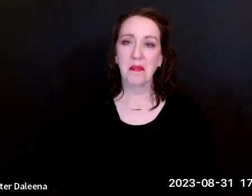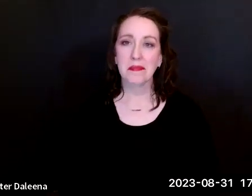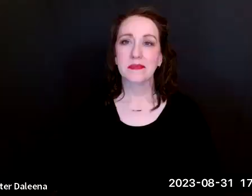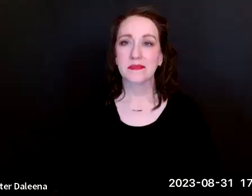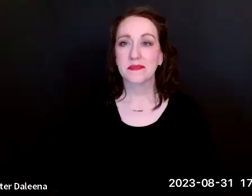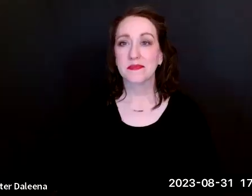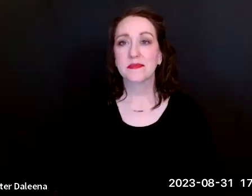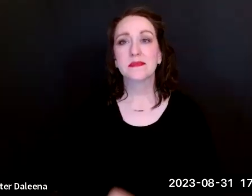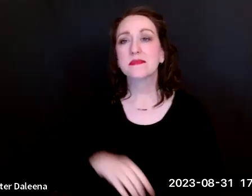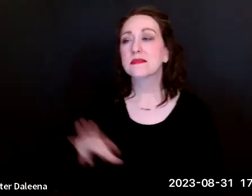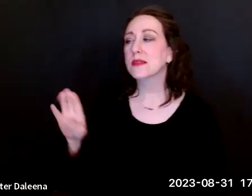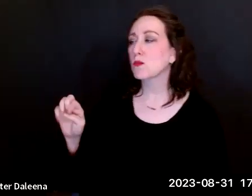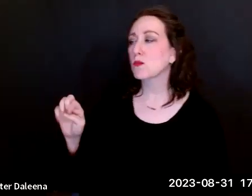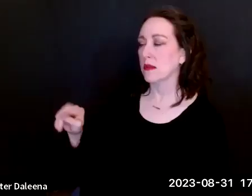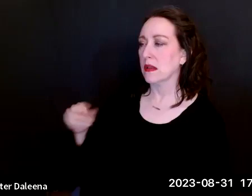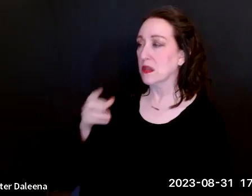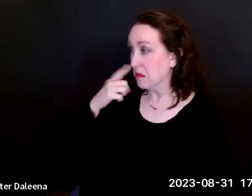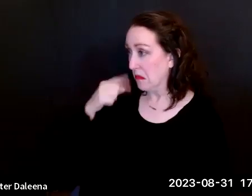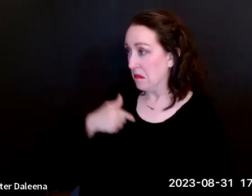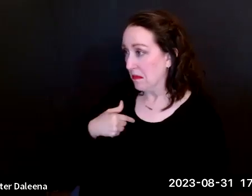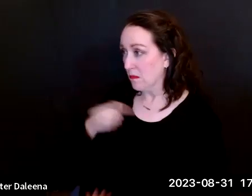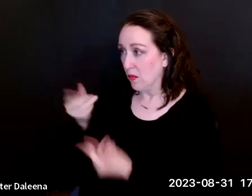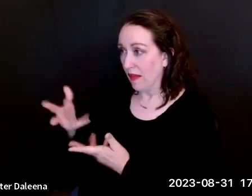Corey may I um just provide a little information to a previous question